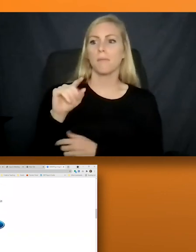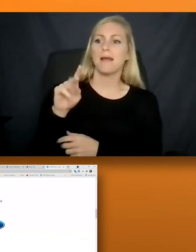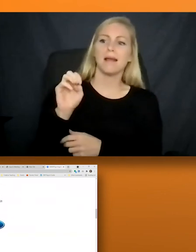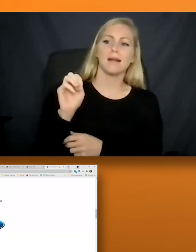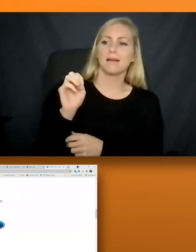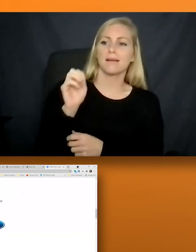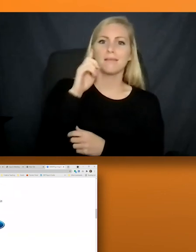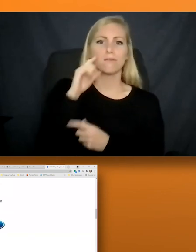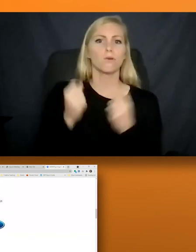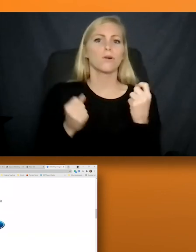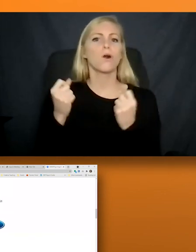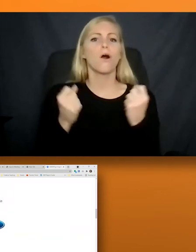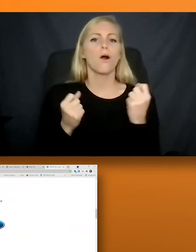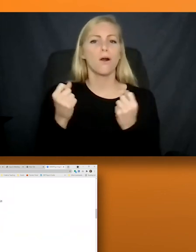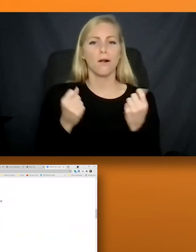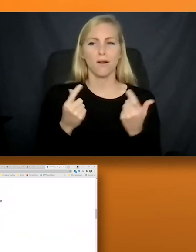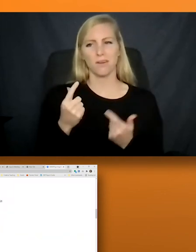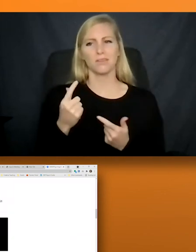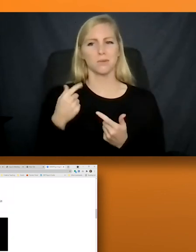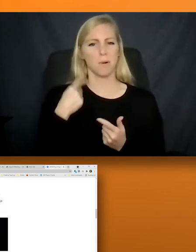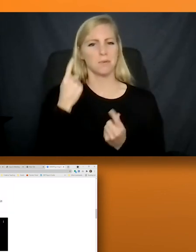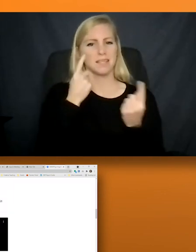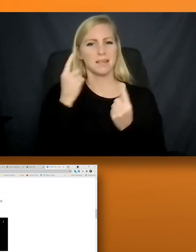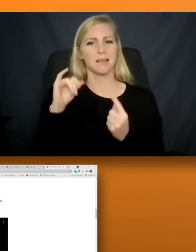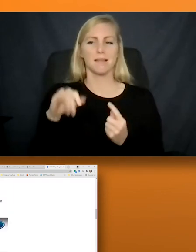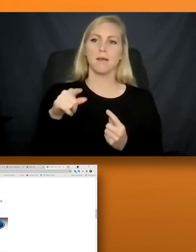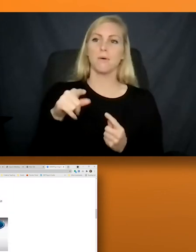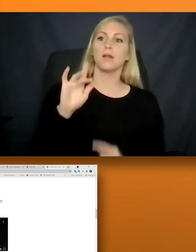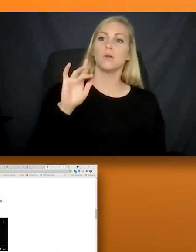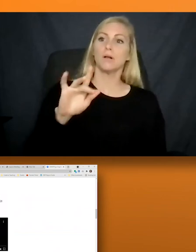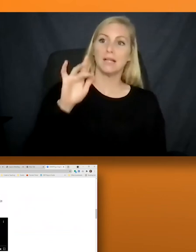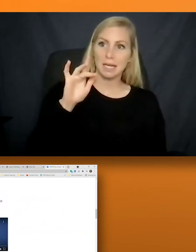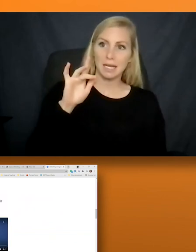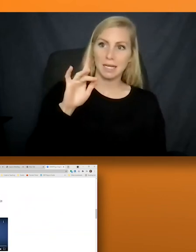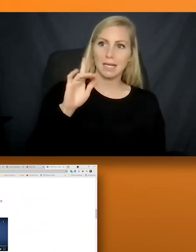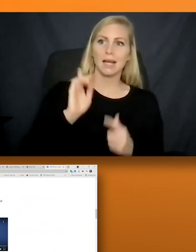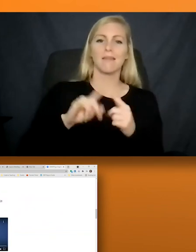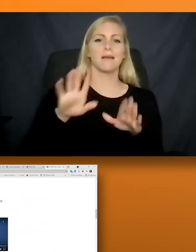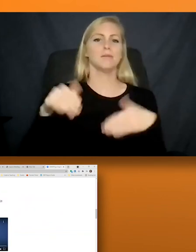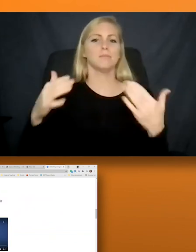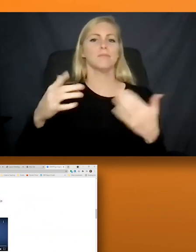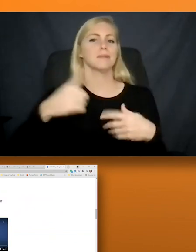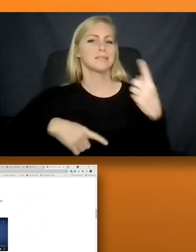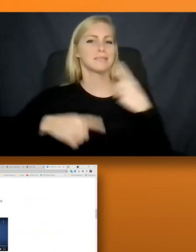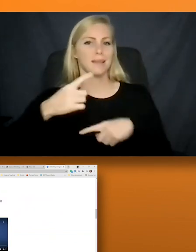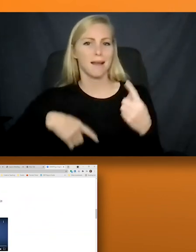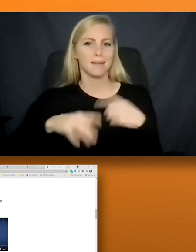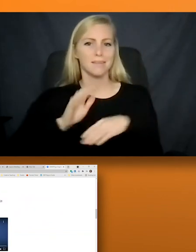the make of a car. Click on that one. Then it gives me the sign.